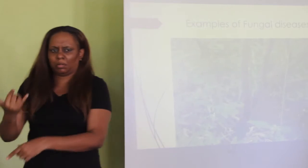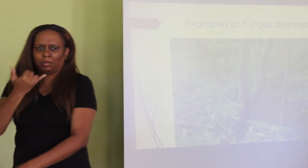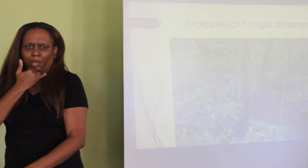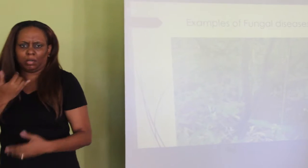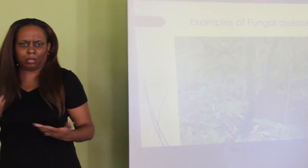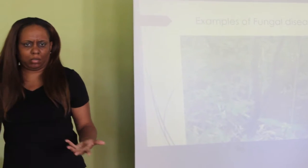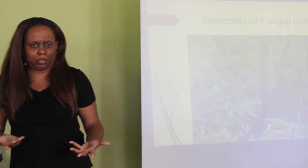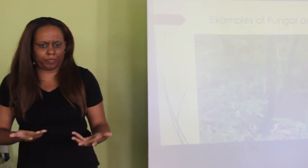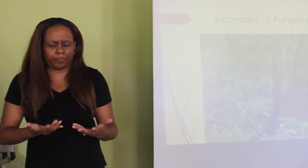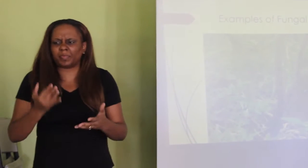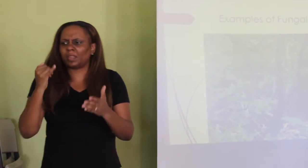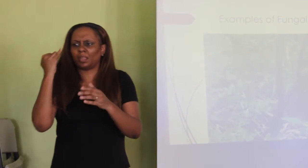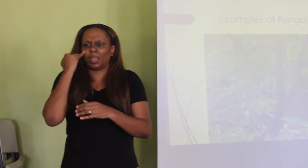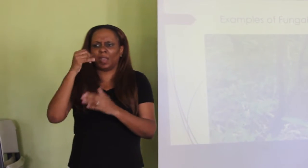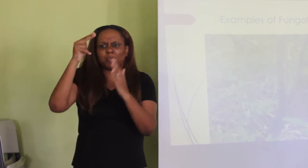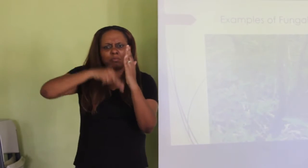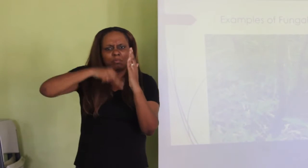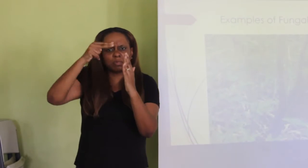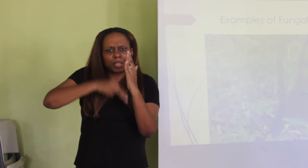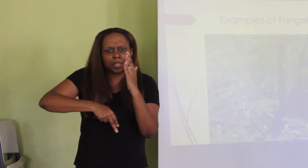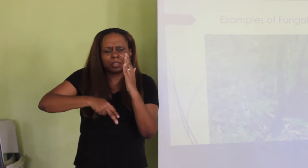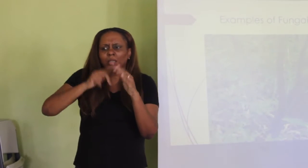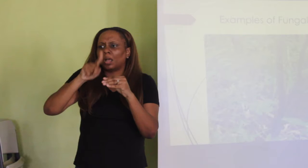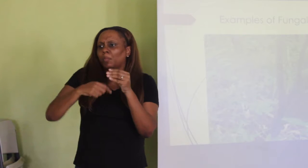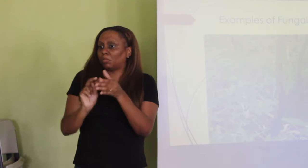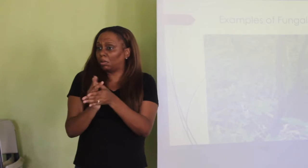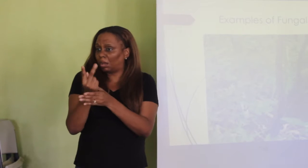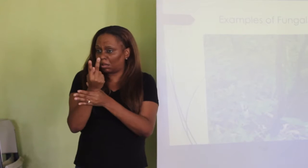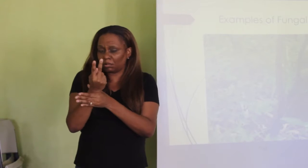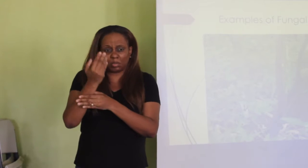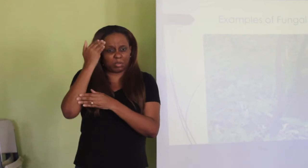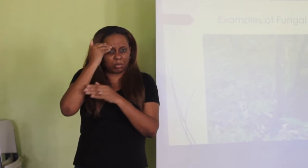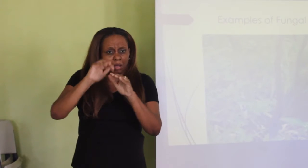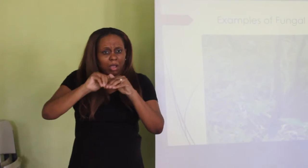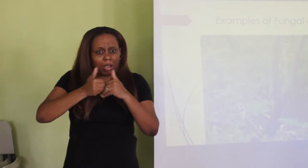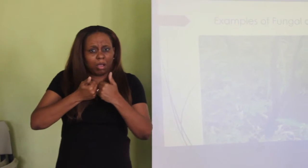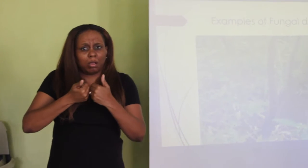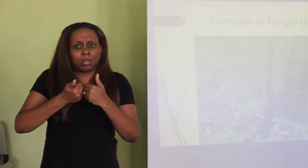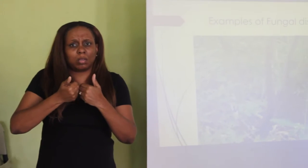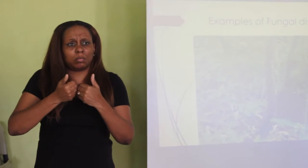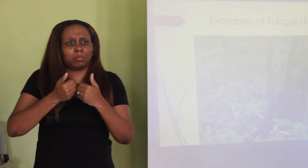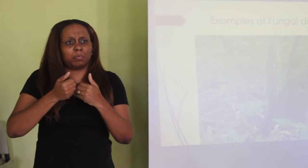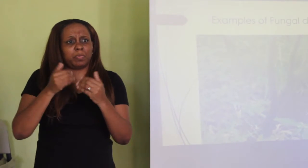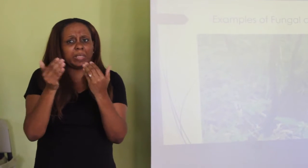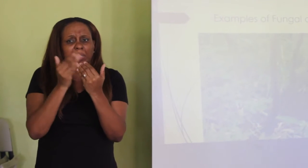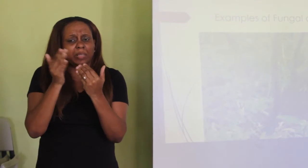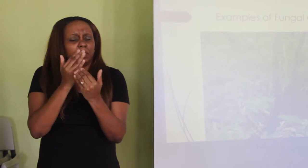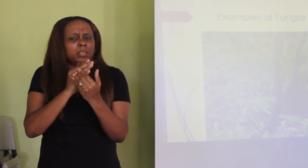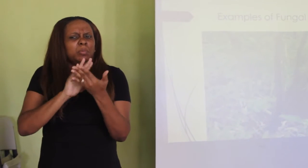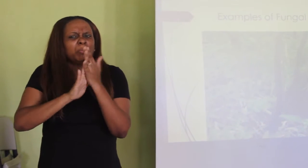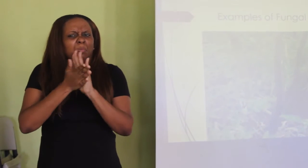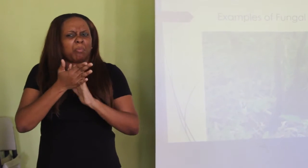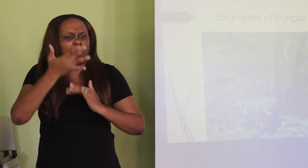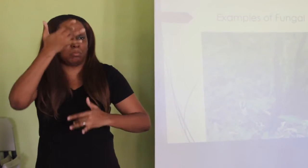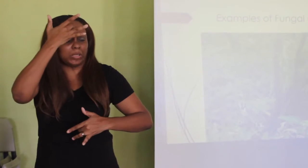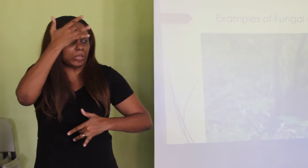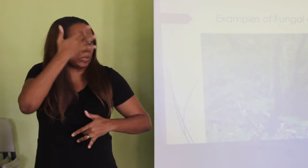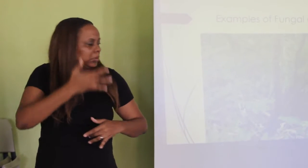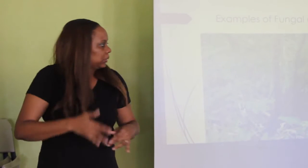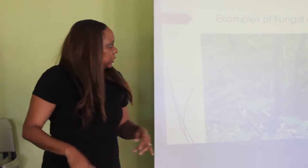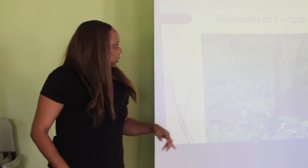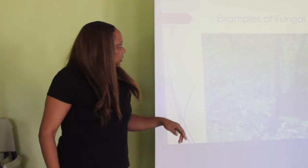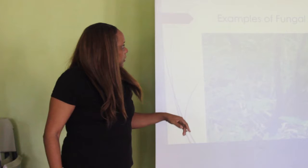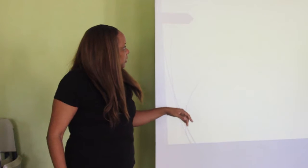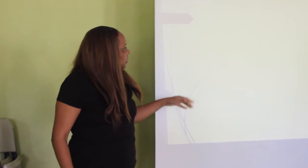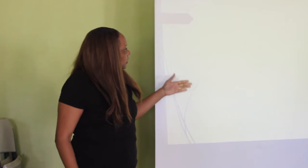you will know the particular disease that your plants will normally be susceptible to catching